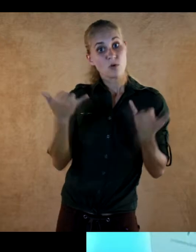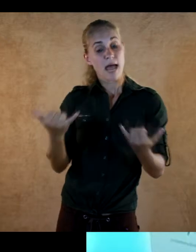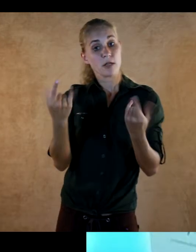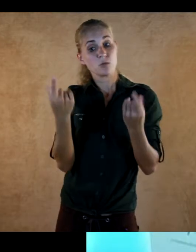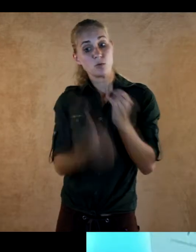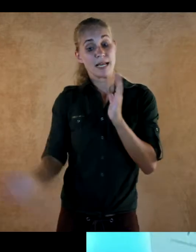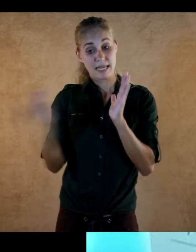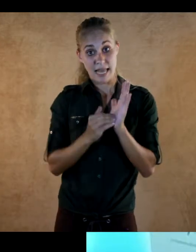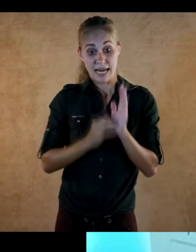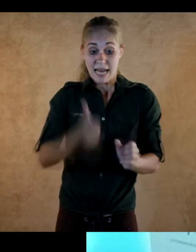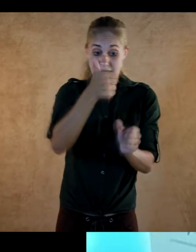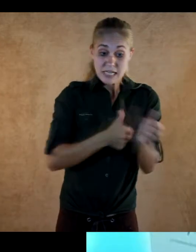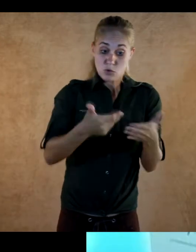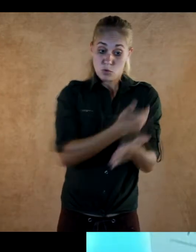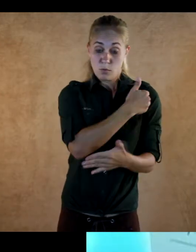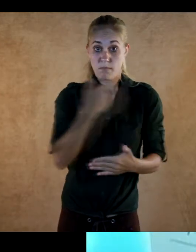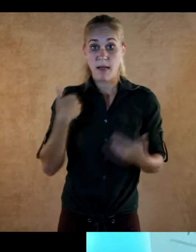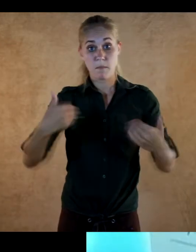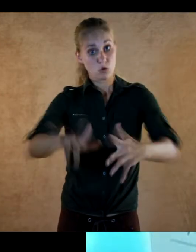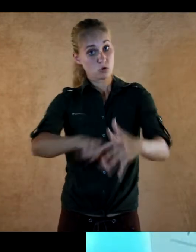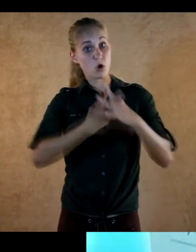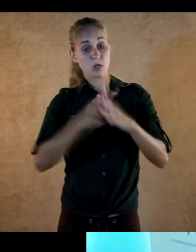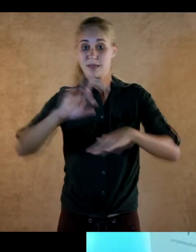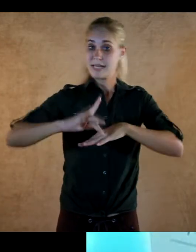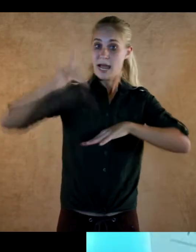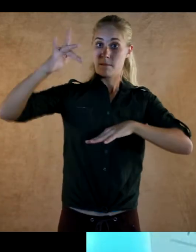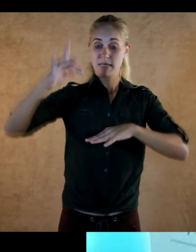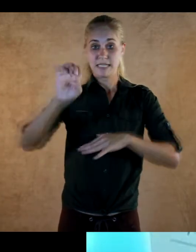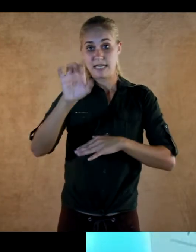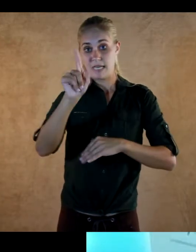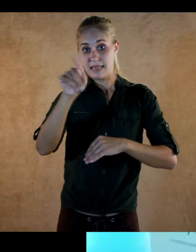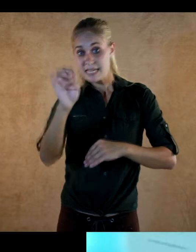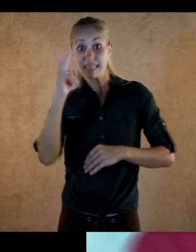assuming that each new member starts with a Diamond Elite Pack. Now watch what happens.